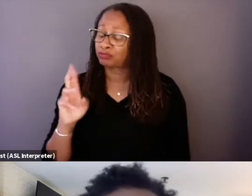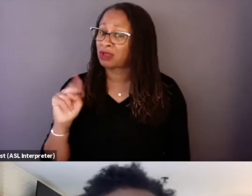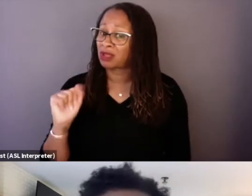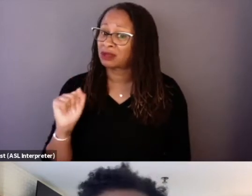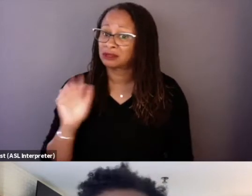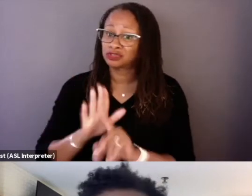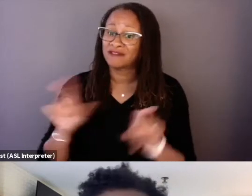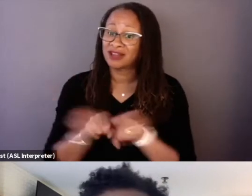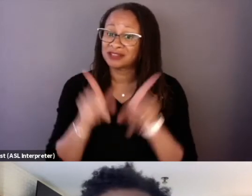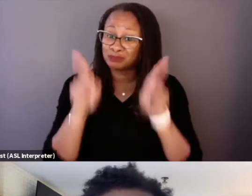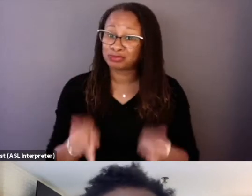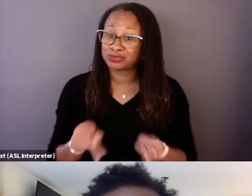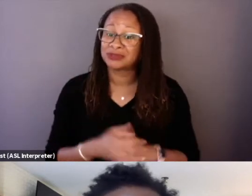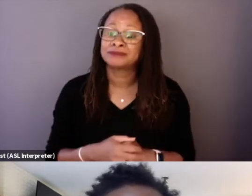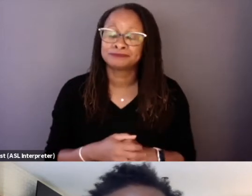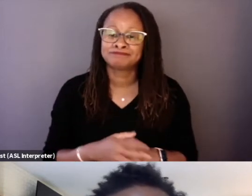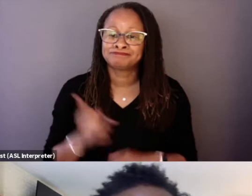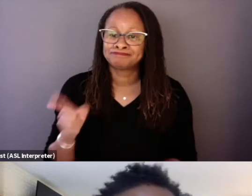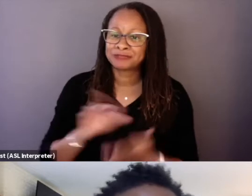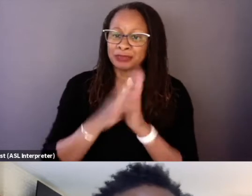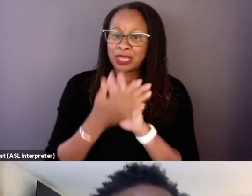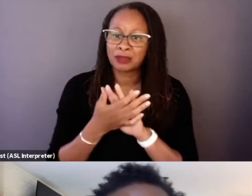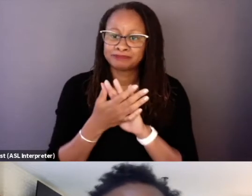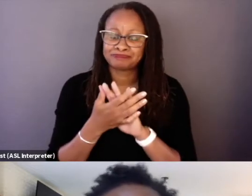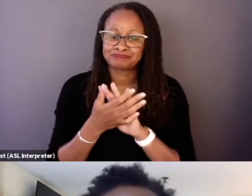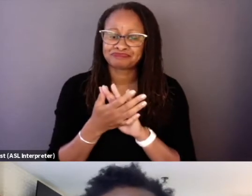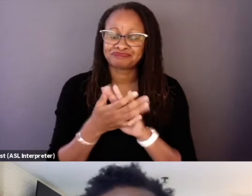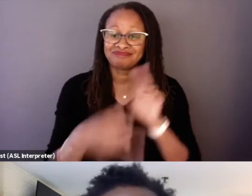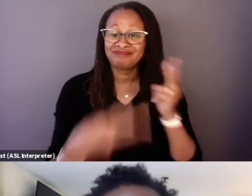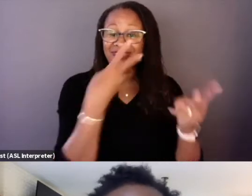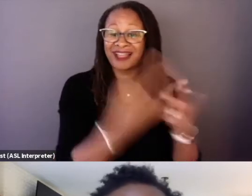You know, she had become sort of a hashtag, a name,